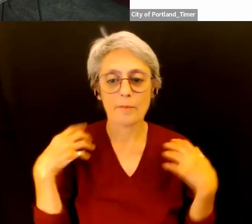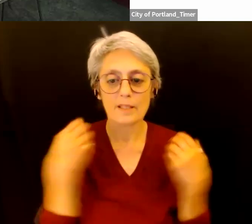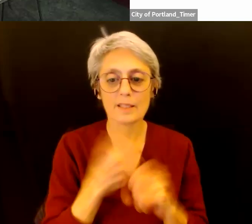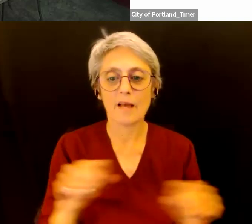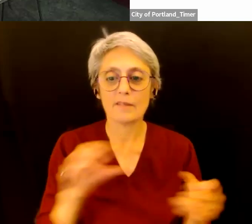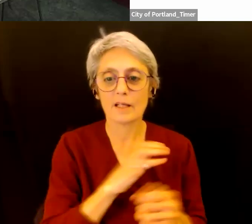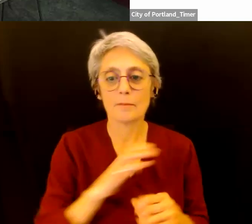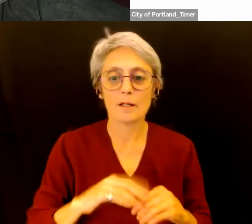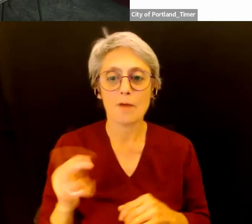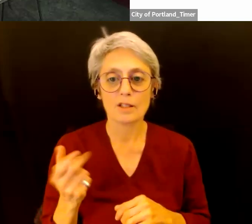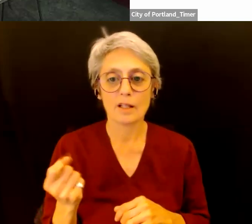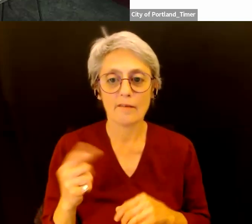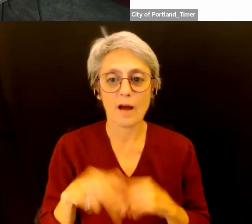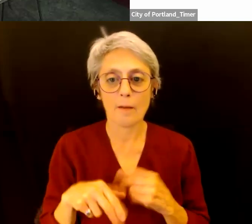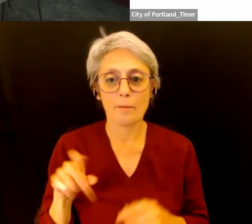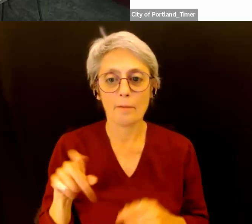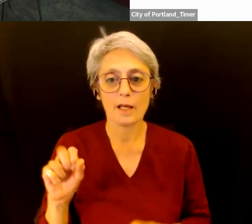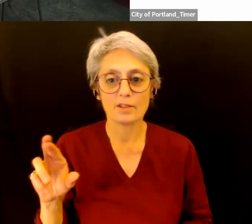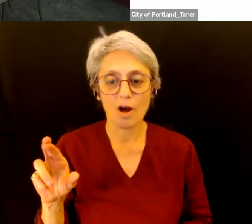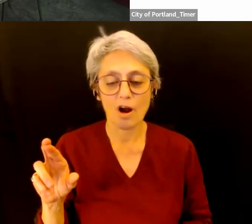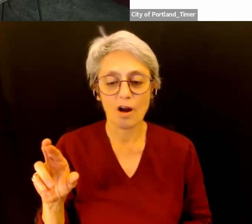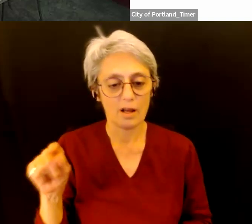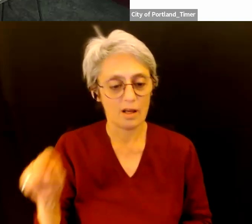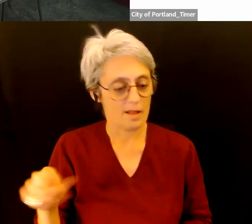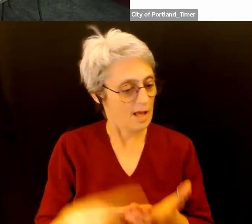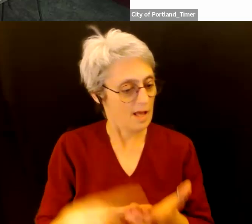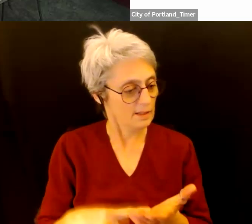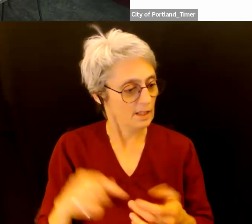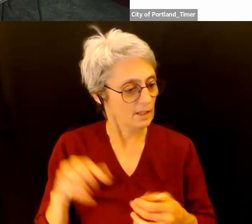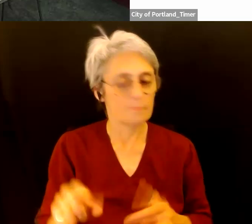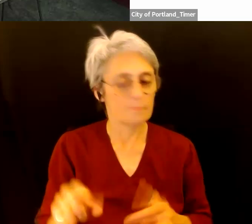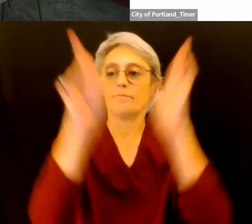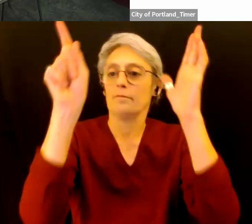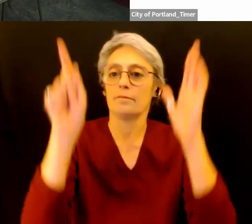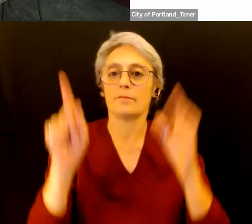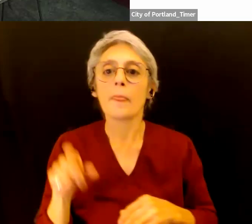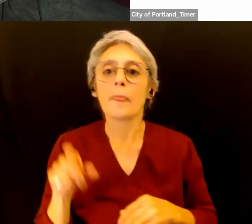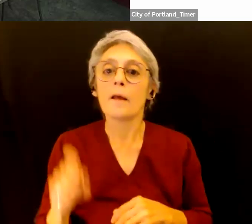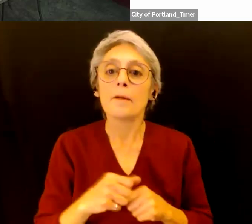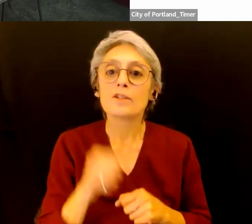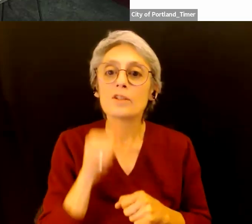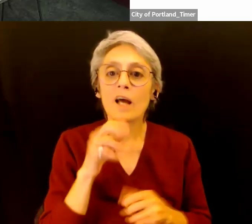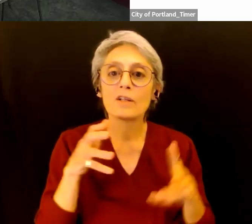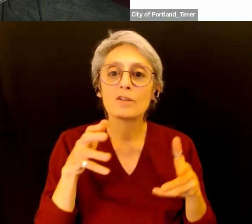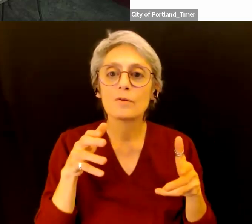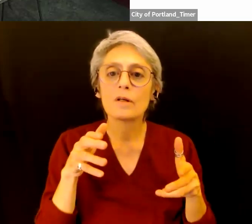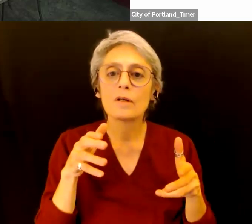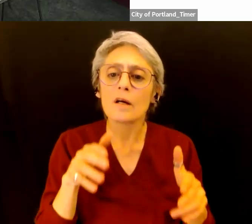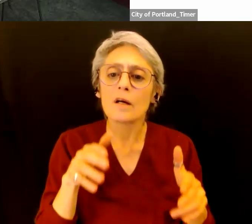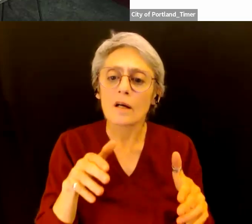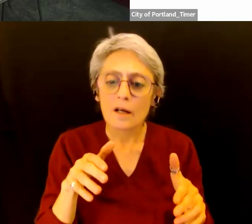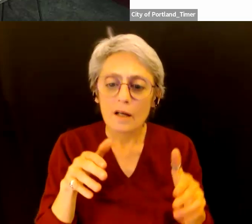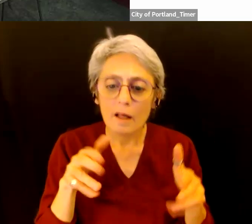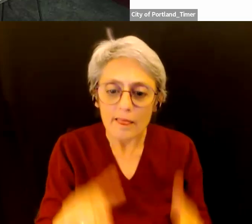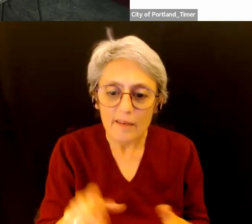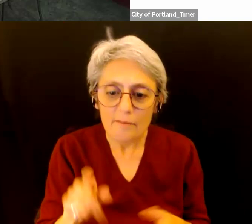About PSR. There was a discussion you needed to be sure not to link PSR too closely to the police because it would discredit PSR.